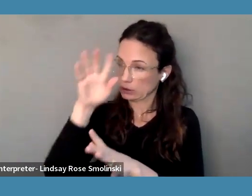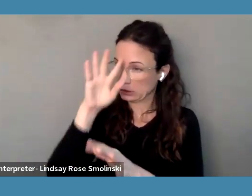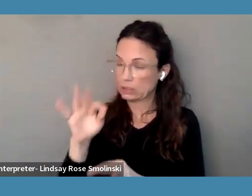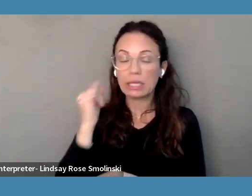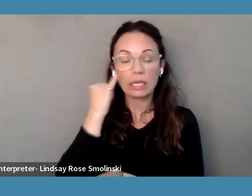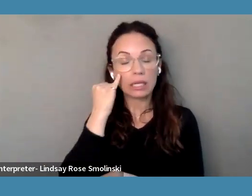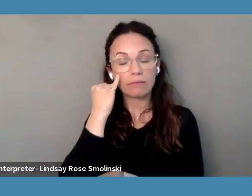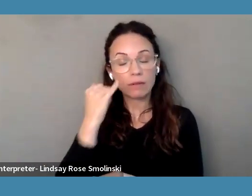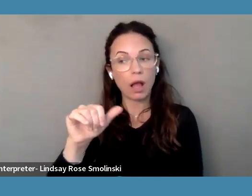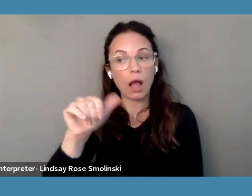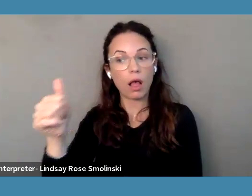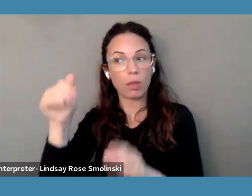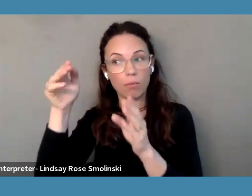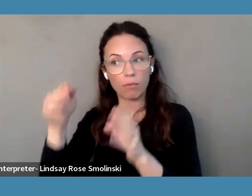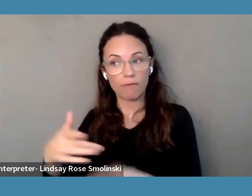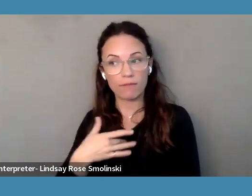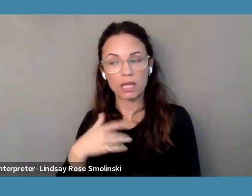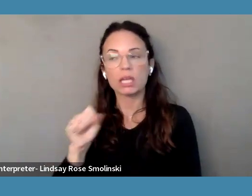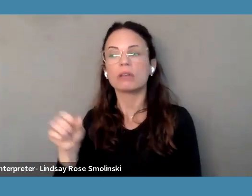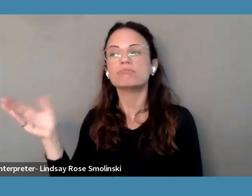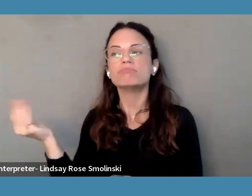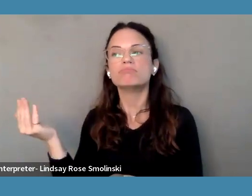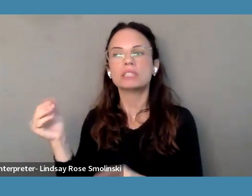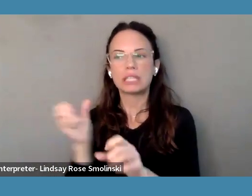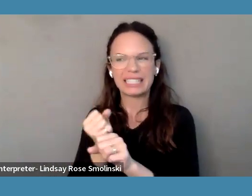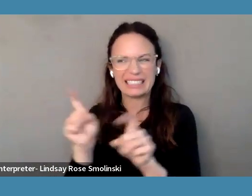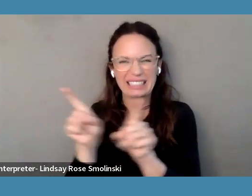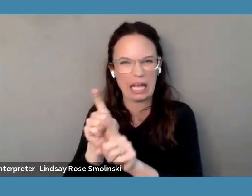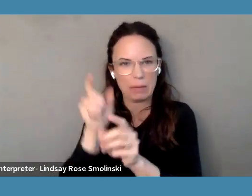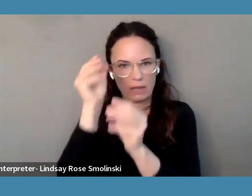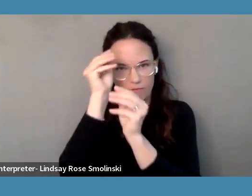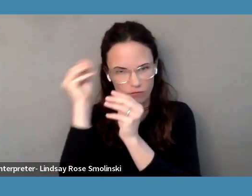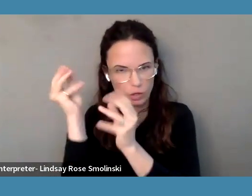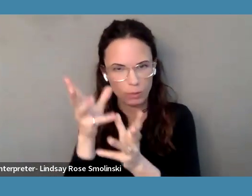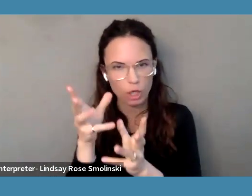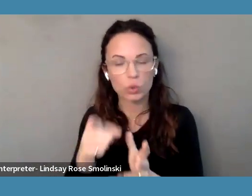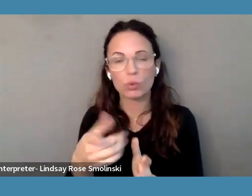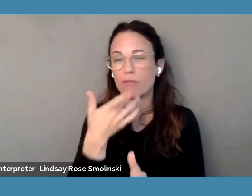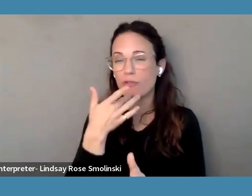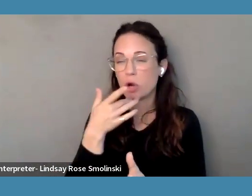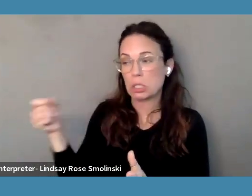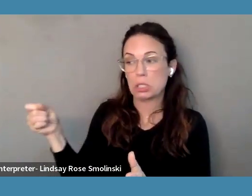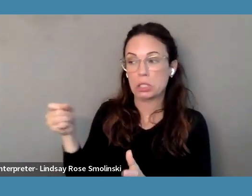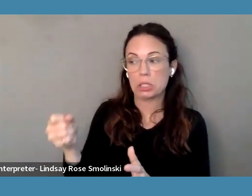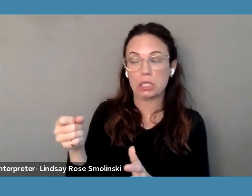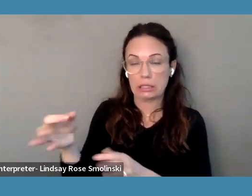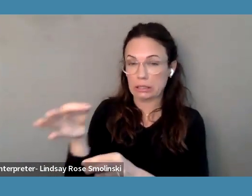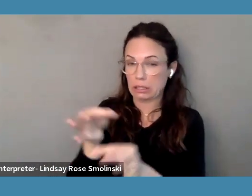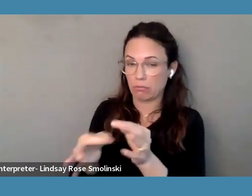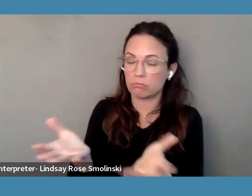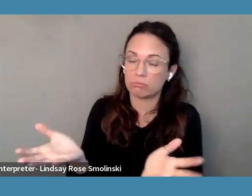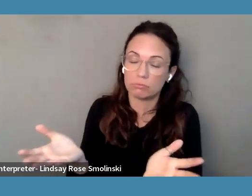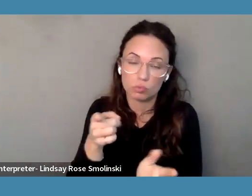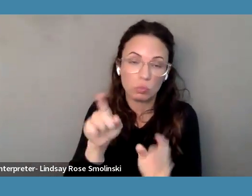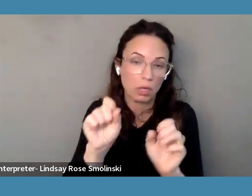like you could elicit the same information from and you would prefer to call that person instead, you can,